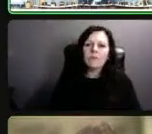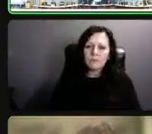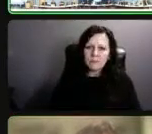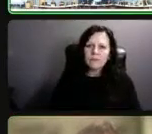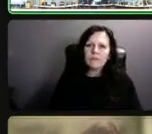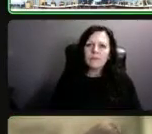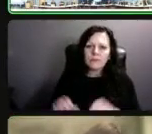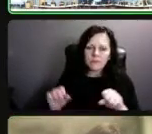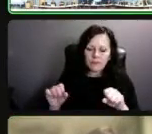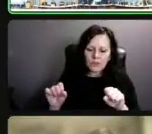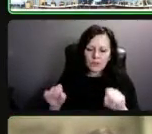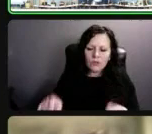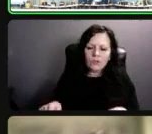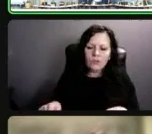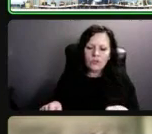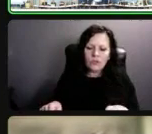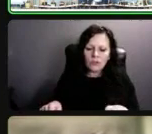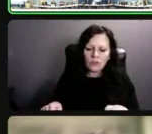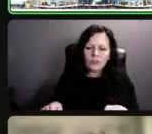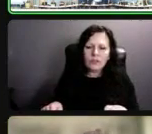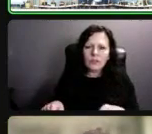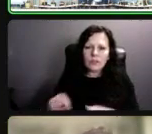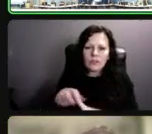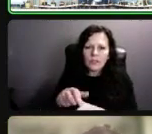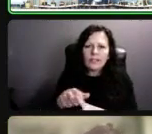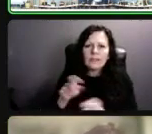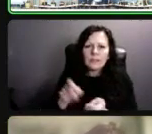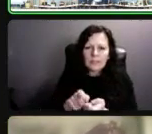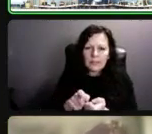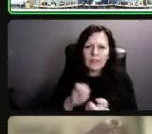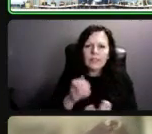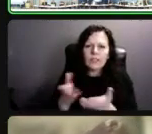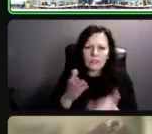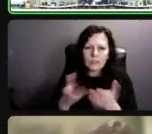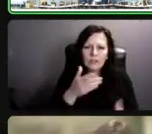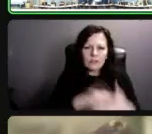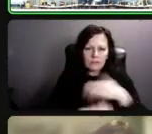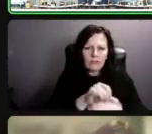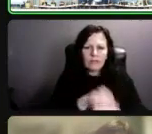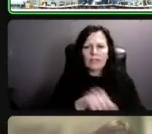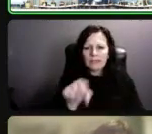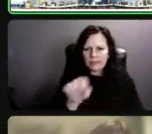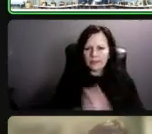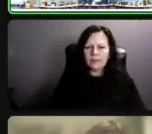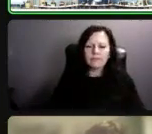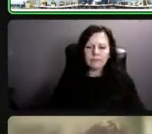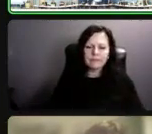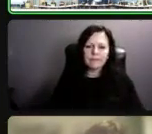SUPPORT.